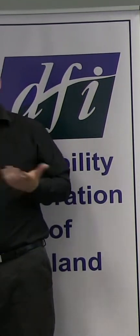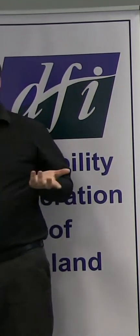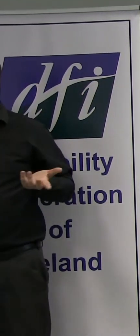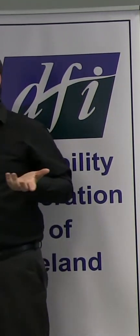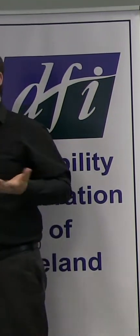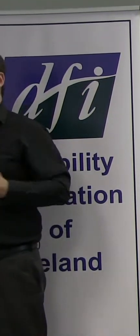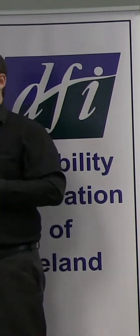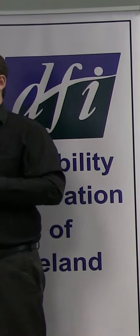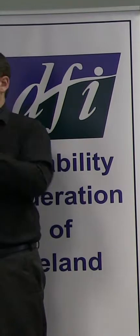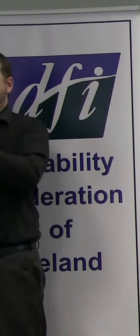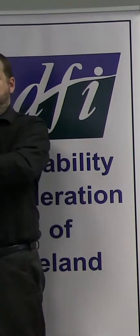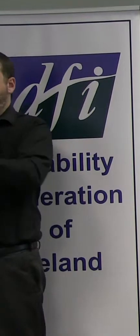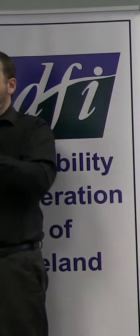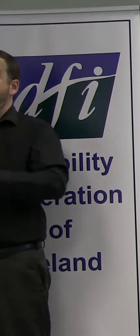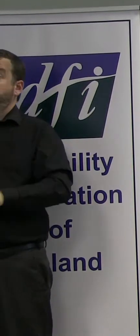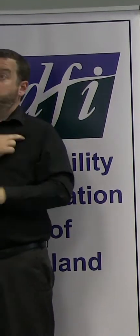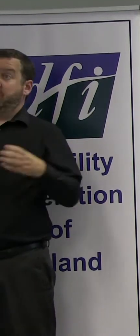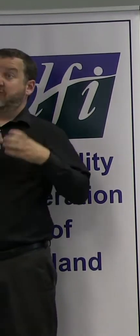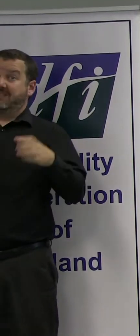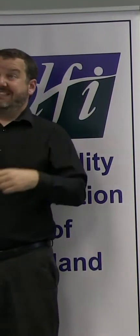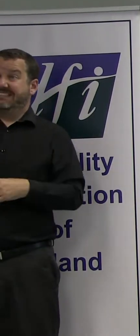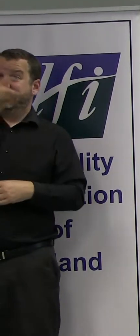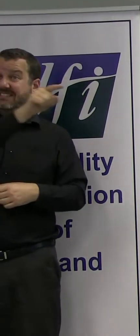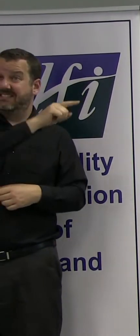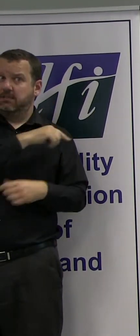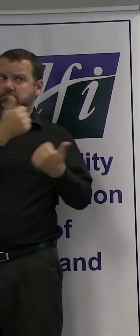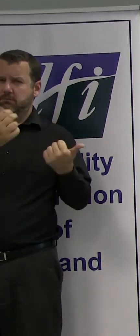legitimate charges the charges shall easily do them straight in Bates garden